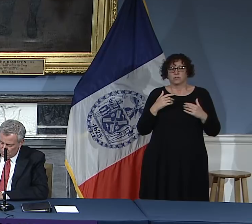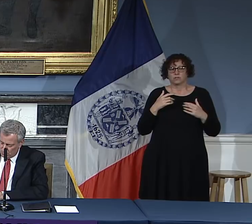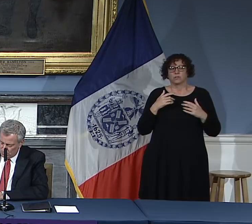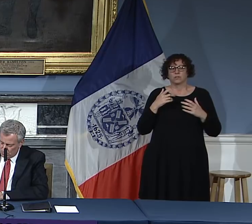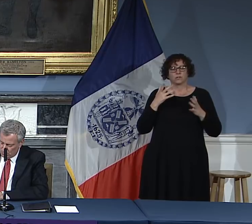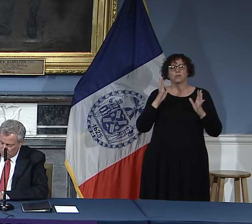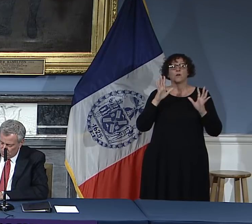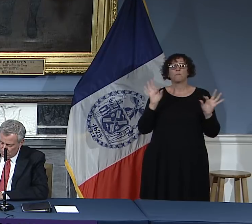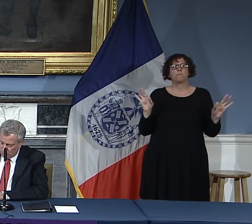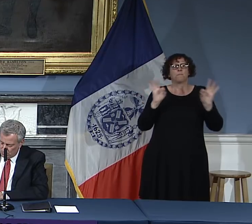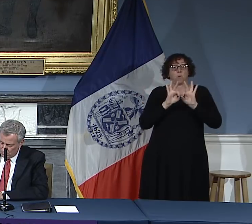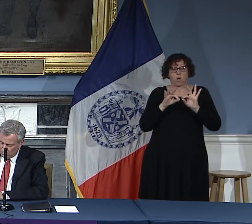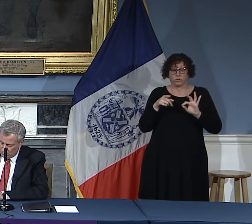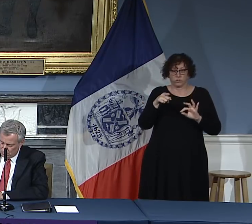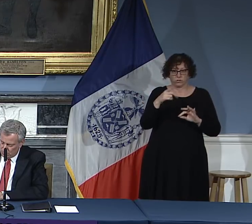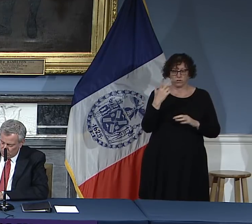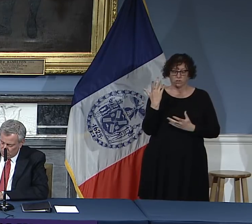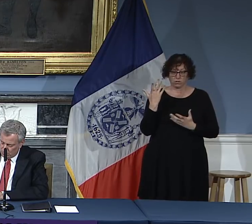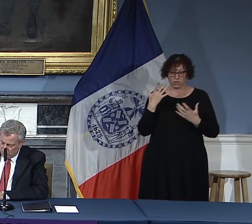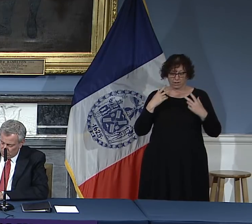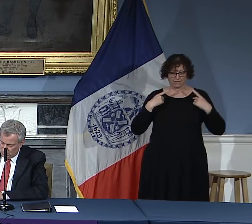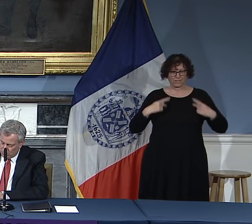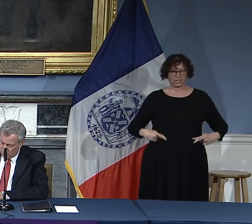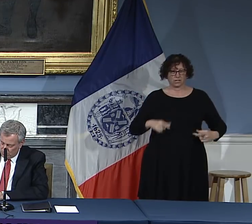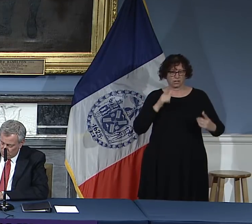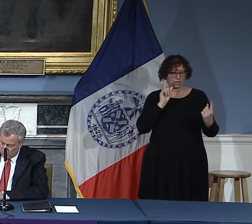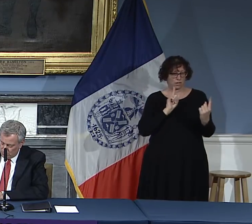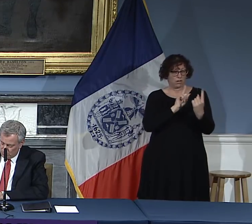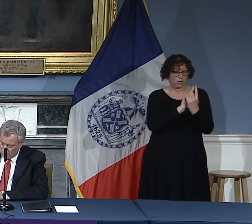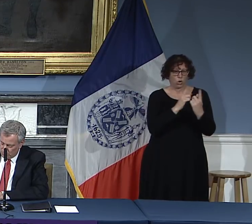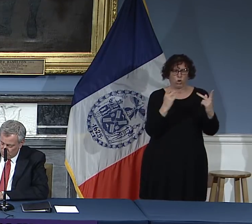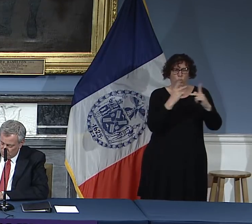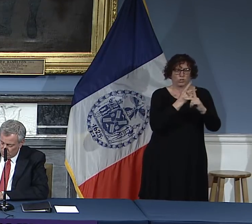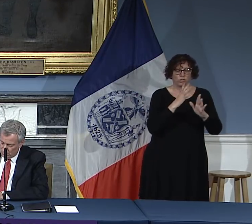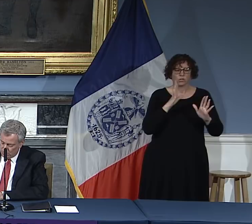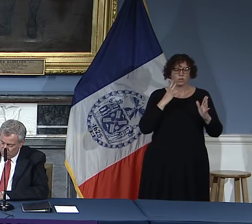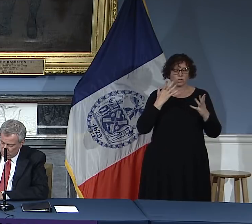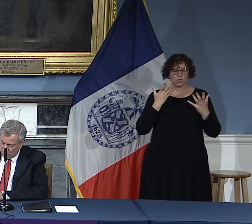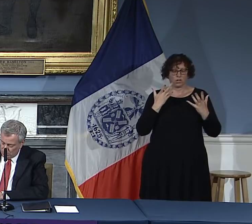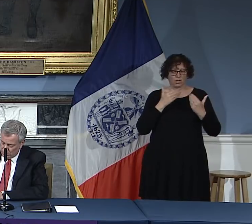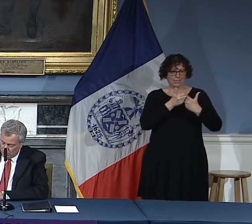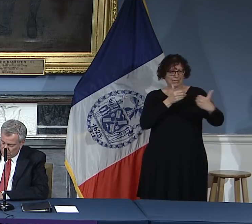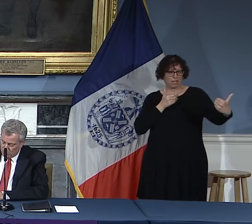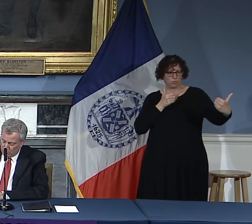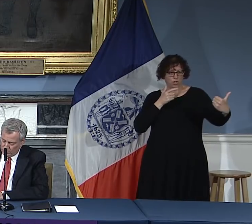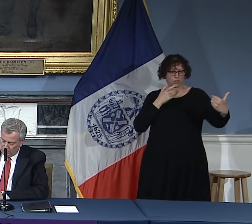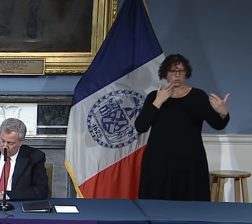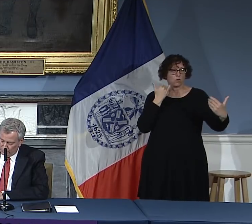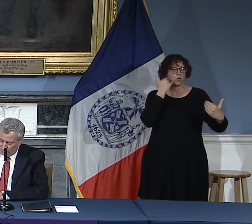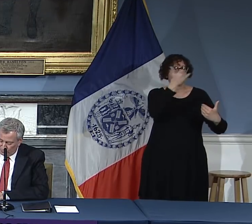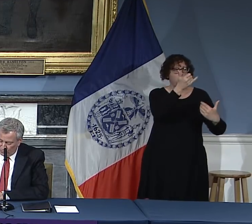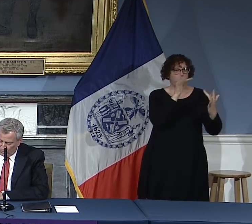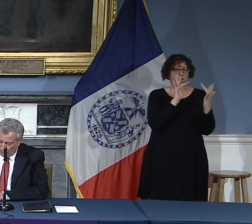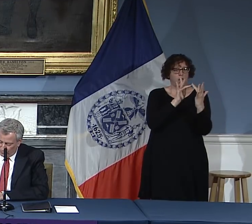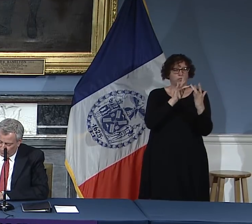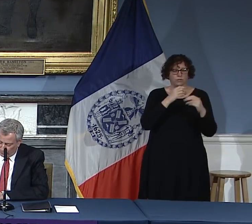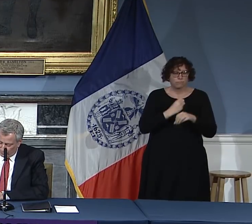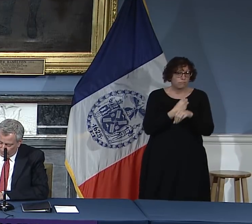PEOPLE ARE ARHEING EVERY DAY IS SOBERING. TODAY IHO IPET'S CLEAR THAT WE ARE CHANGING THE